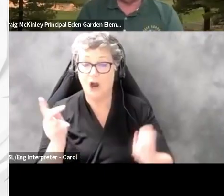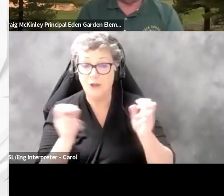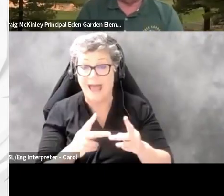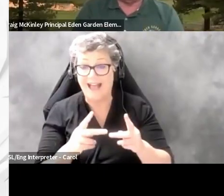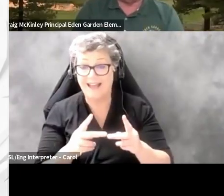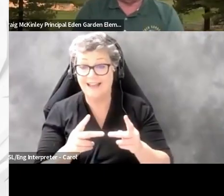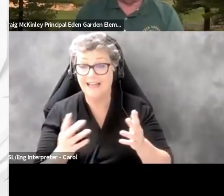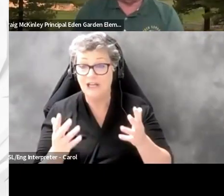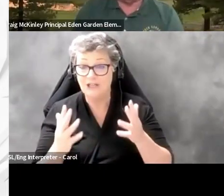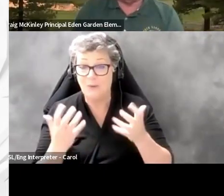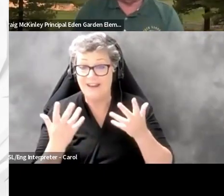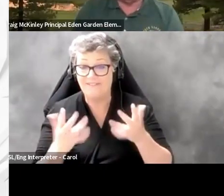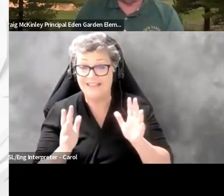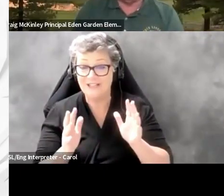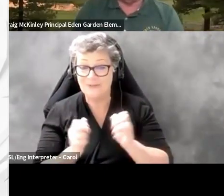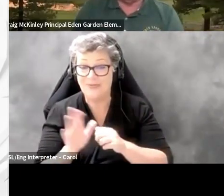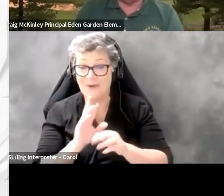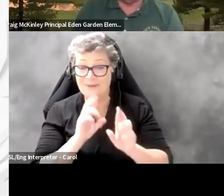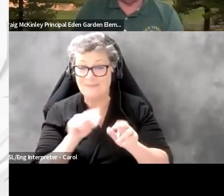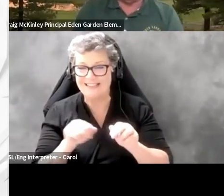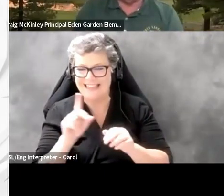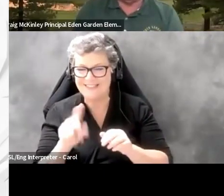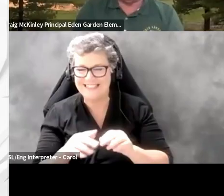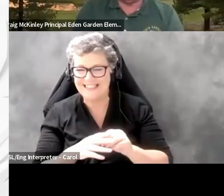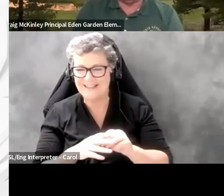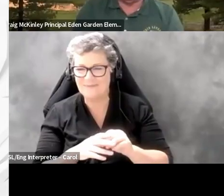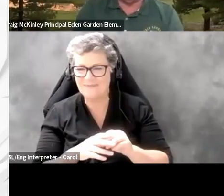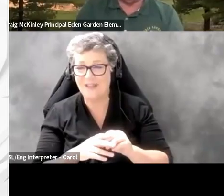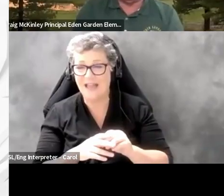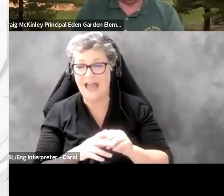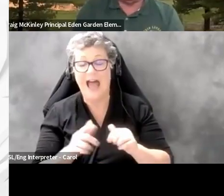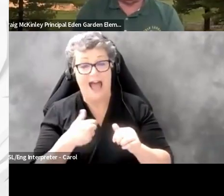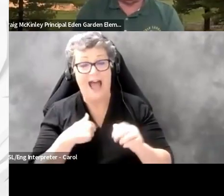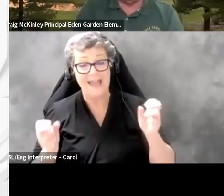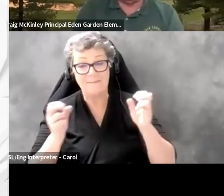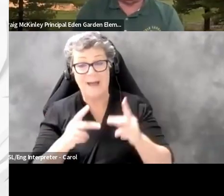want to finish up your response to this question? Jennifer Adcock: I I am back but I I want to make